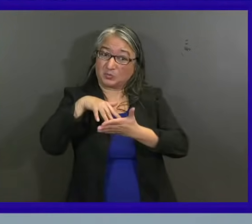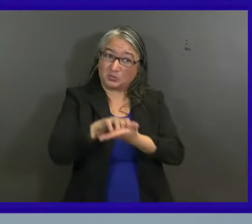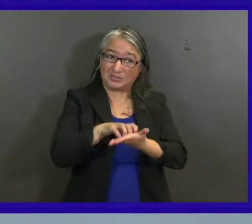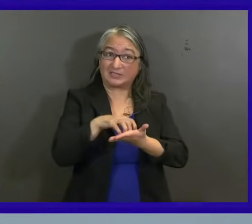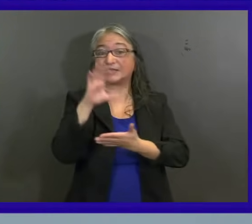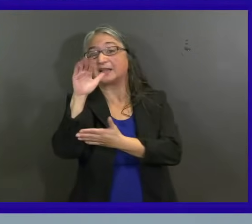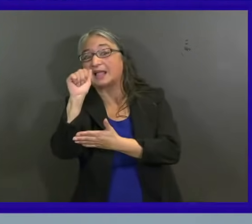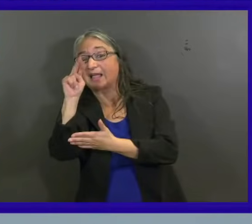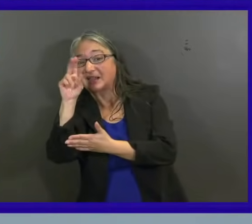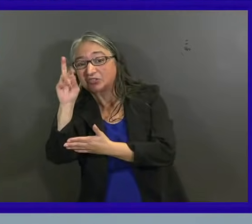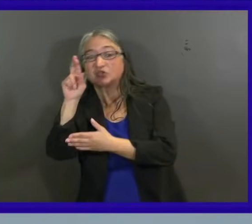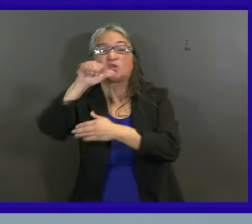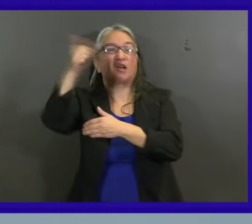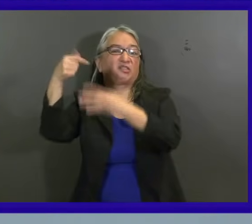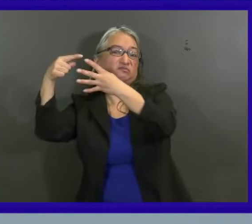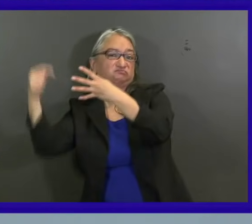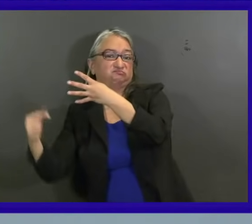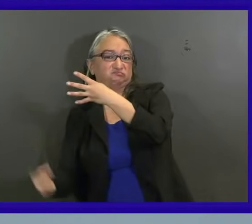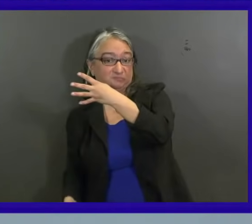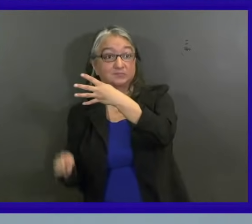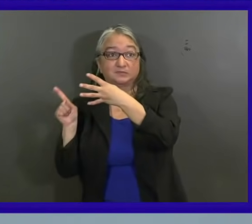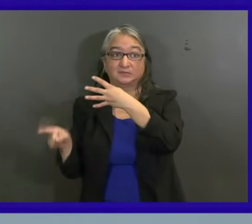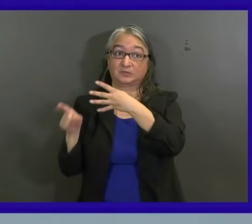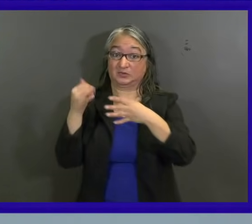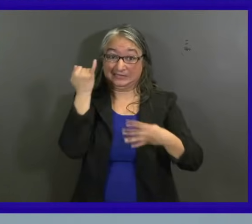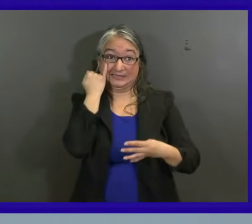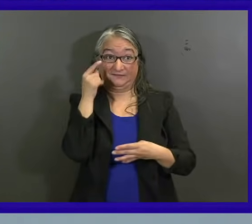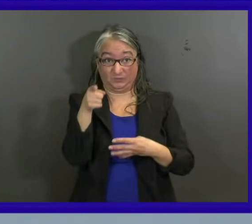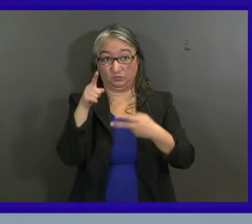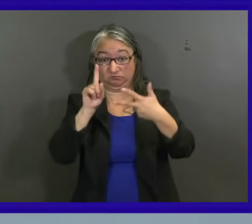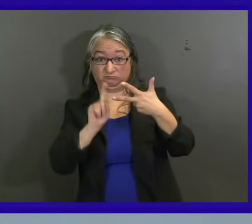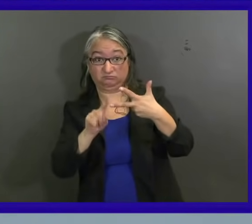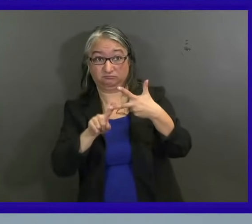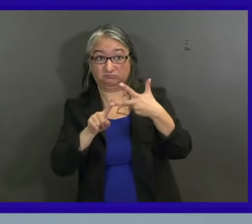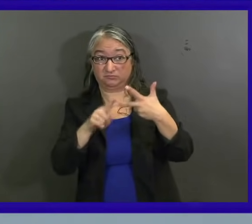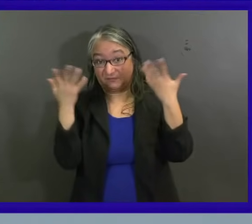you should still receive another booster like everybody else six months after your last